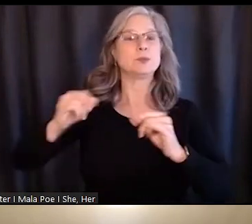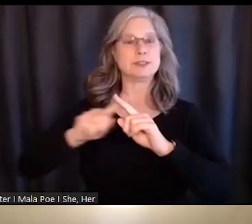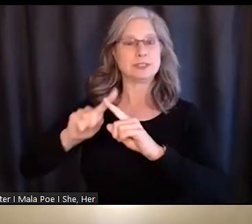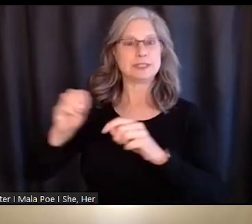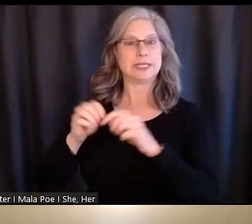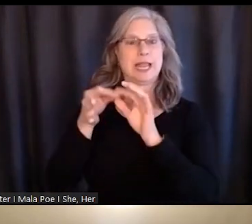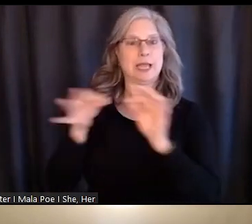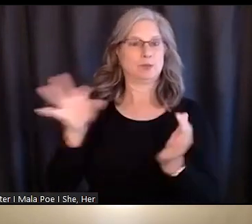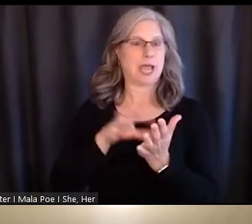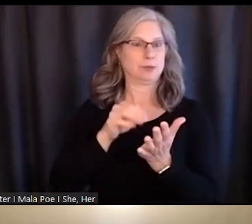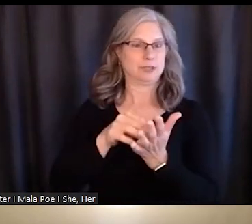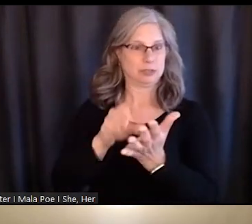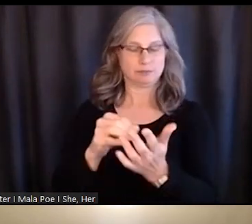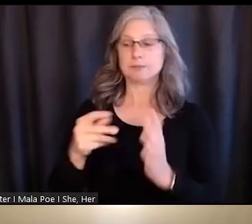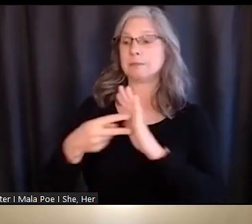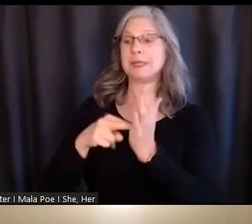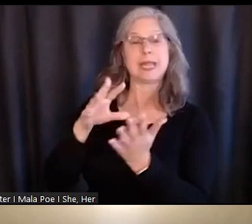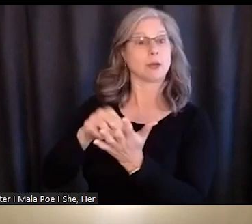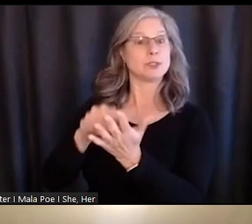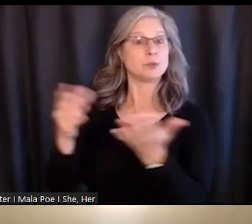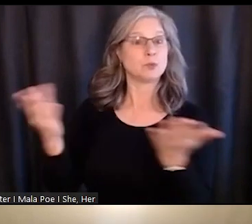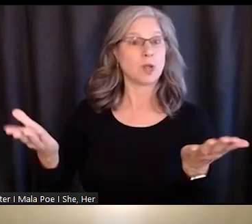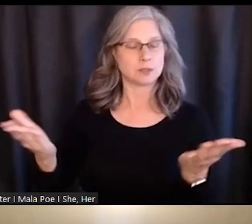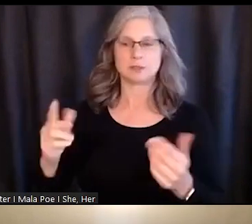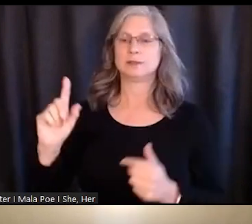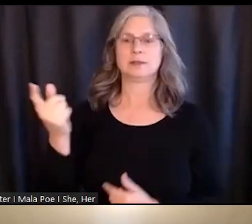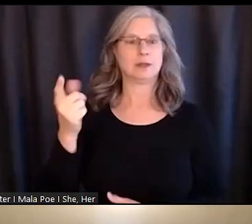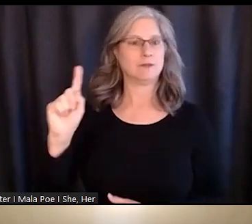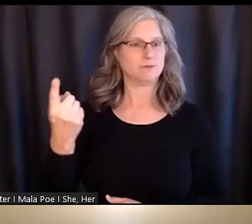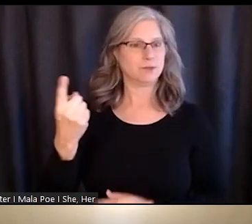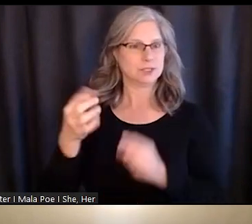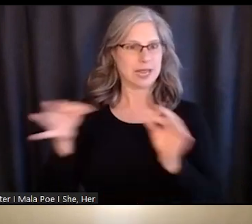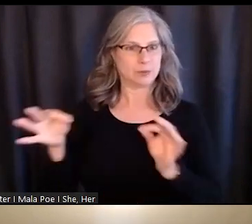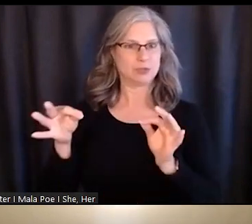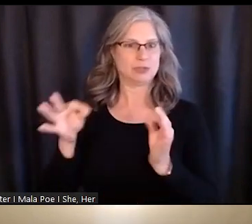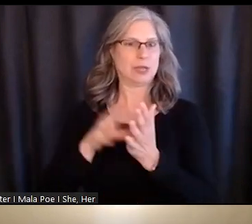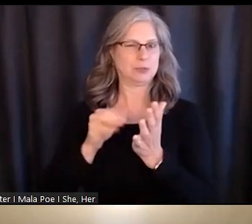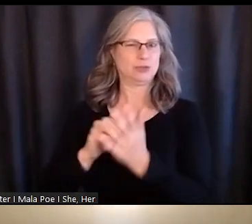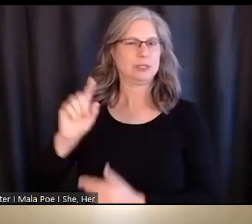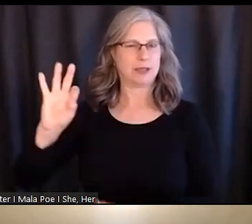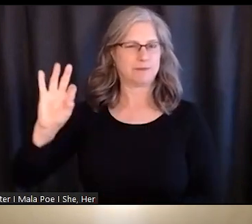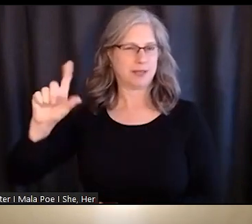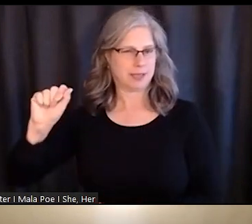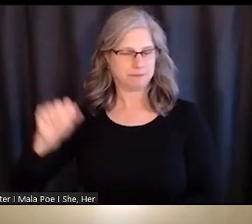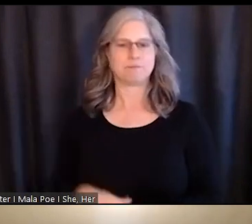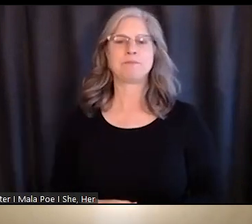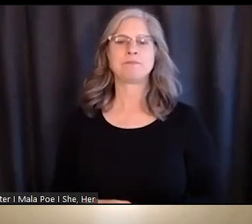And what I mean by acquisition here is first language acquisition. And the data that I'll be talking about only speak to one context.